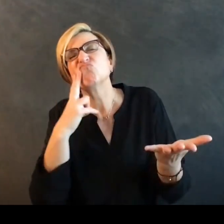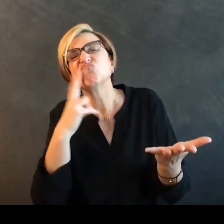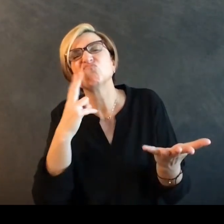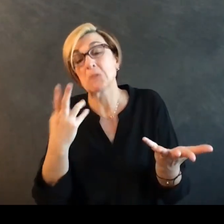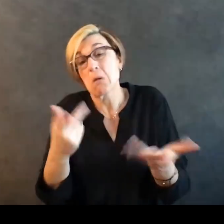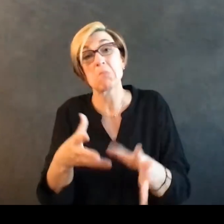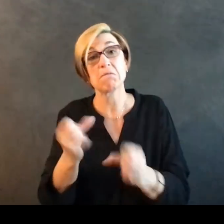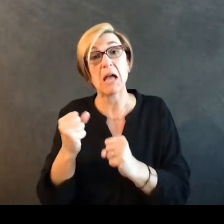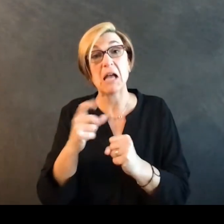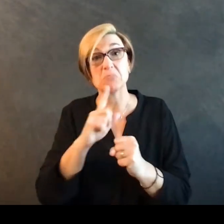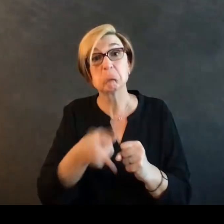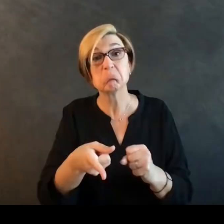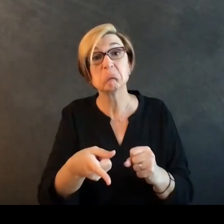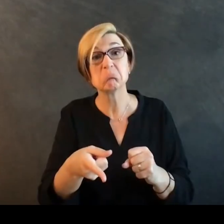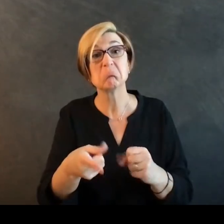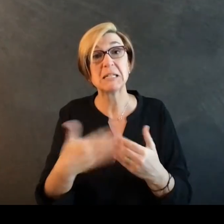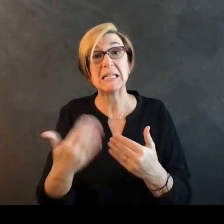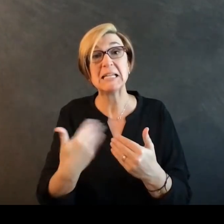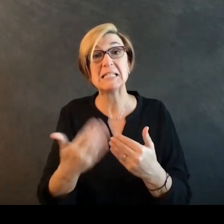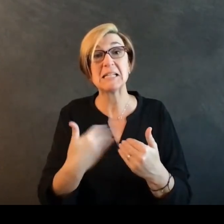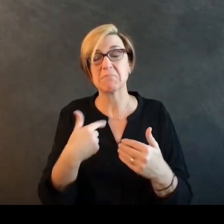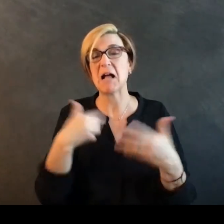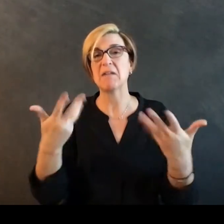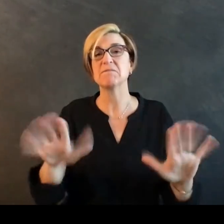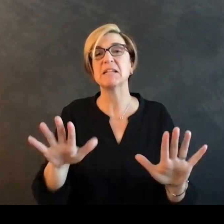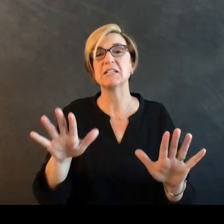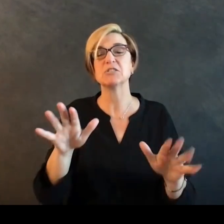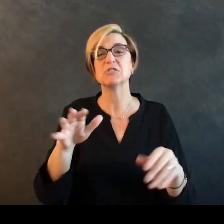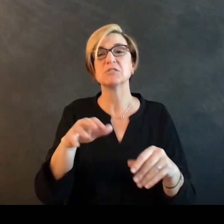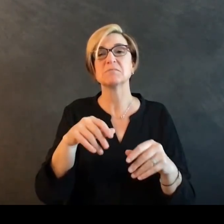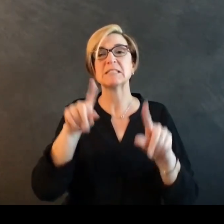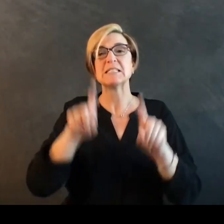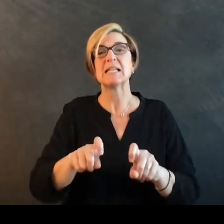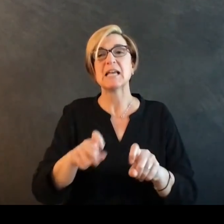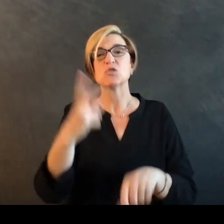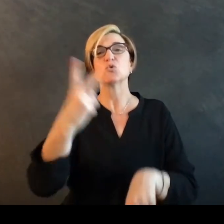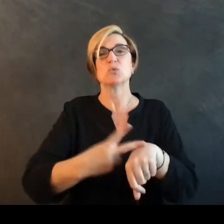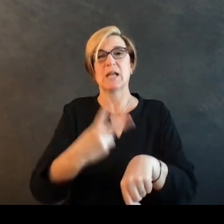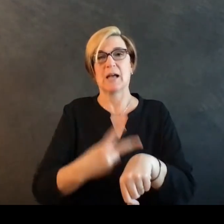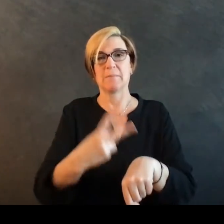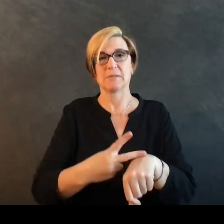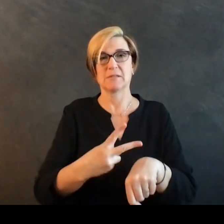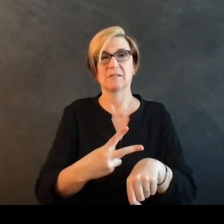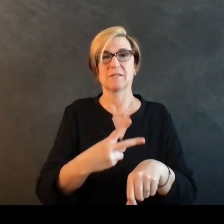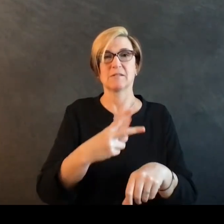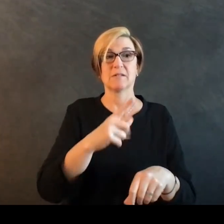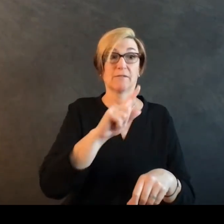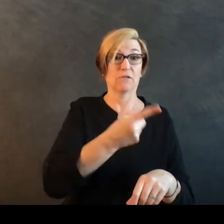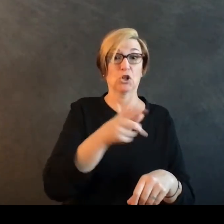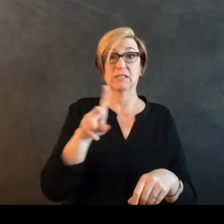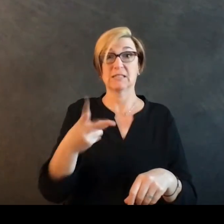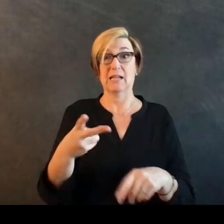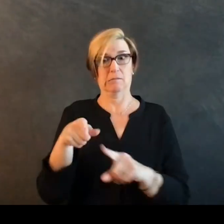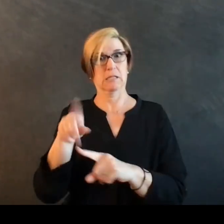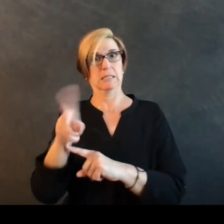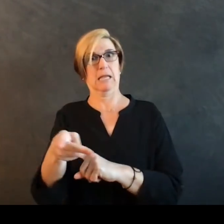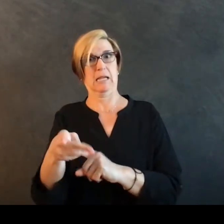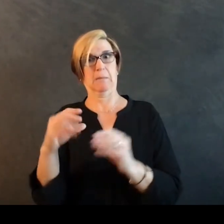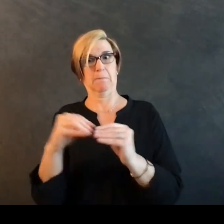easier I've done them both and the second one is much more pleasant Jeff I can tell you that much more pleasant so I'll be back in a